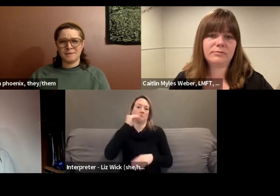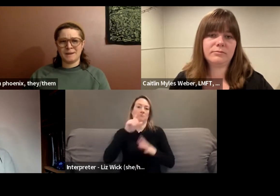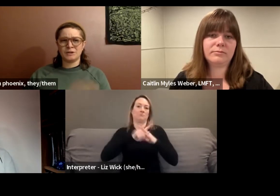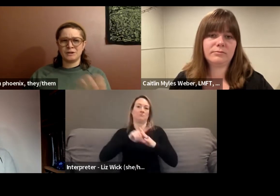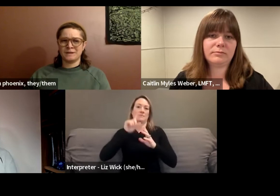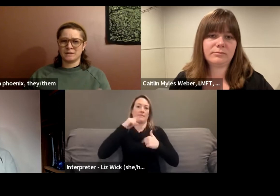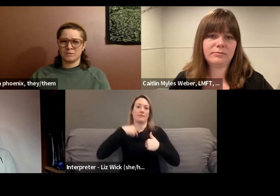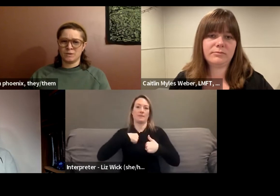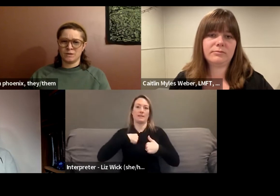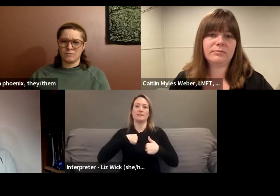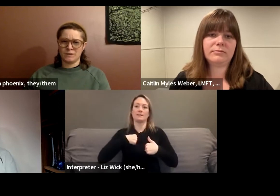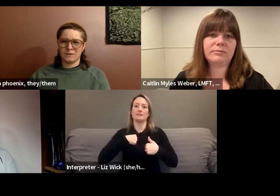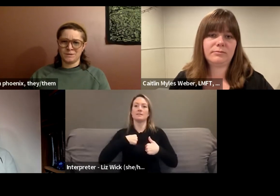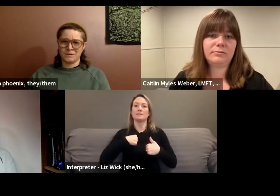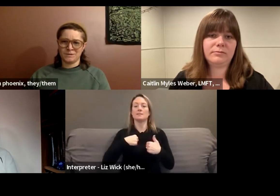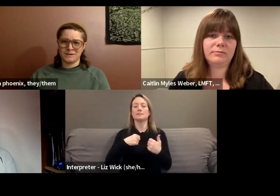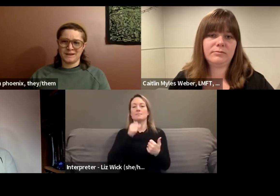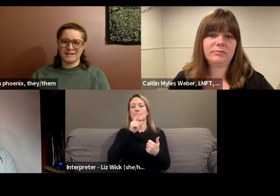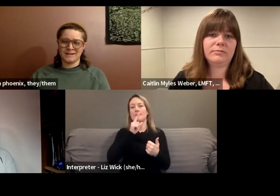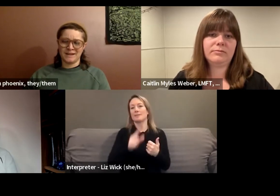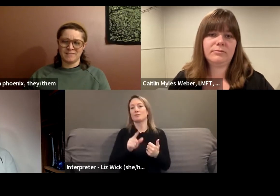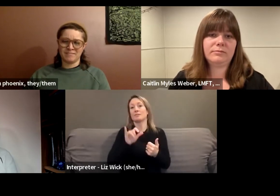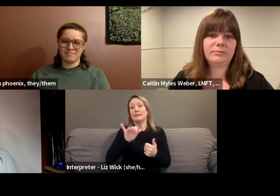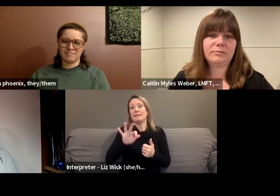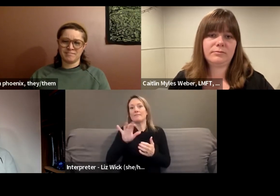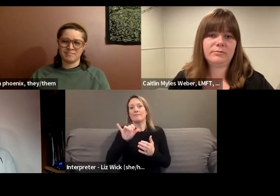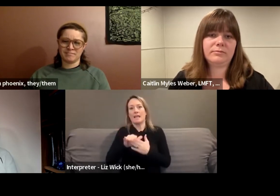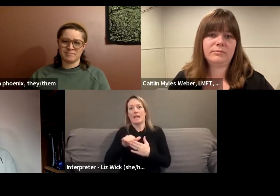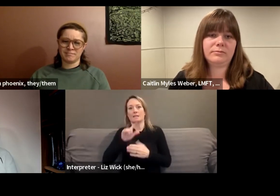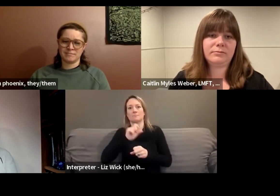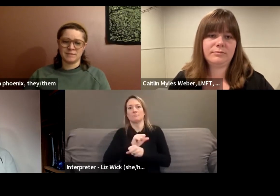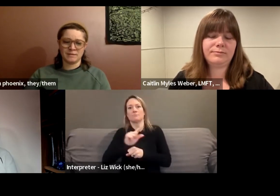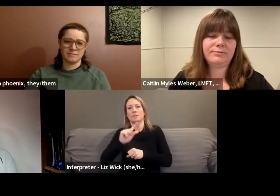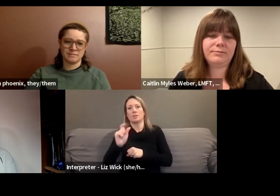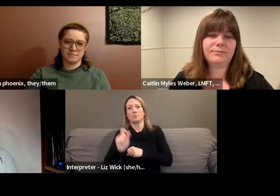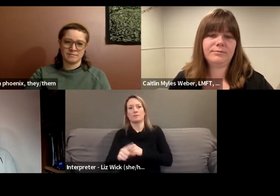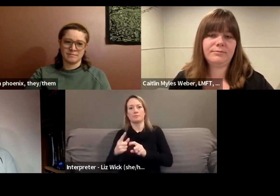I'm not sure if that's what the person was asking. Thank you.